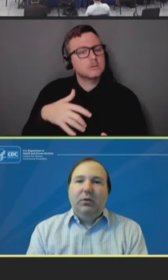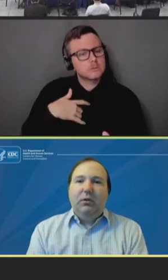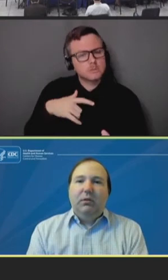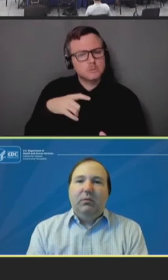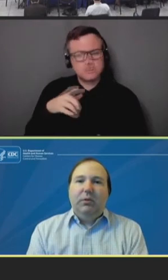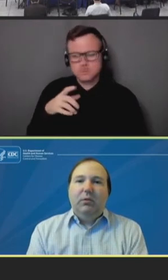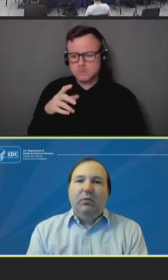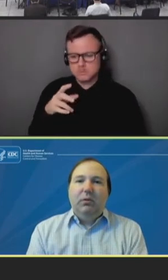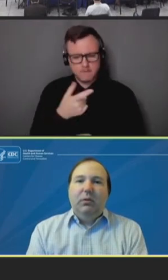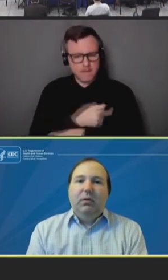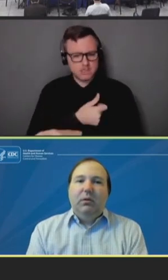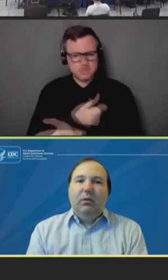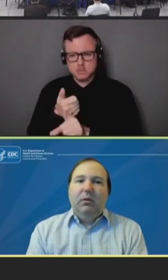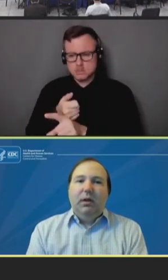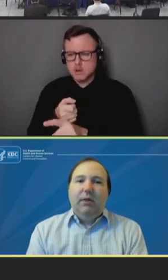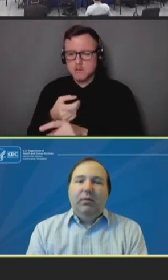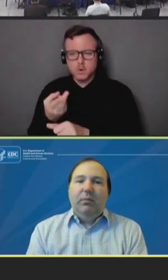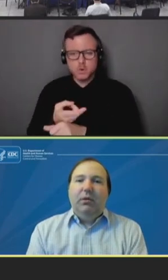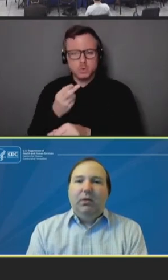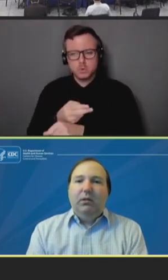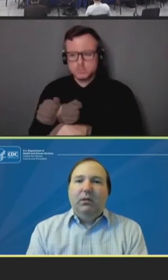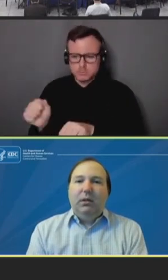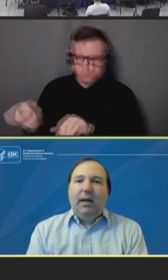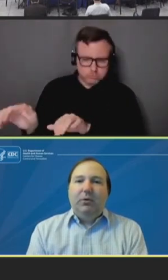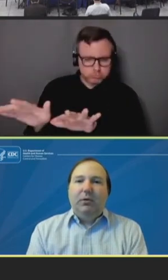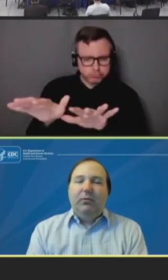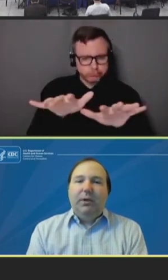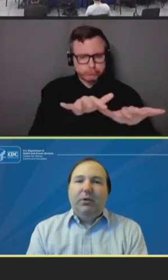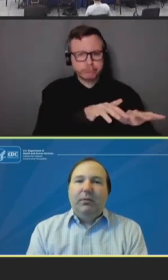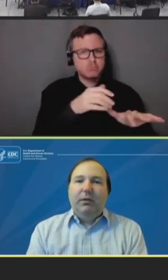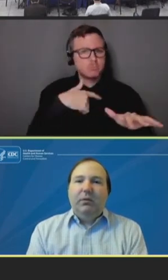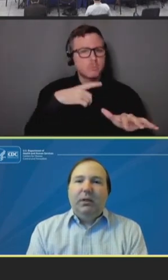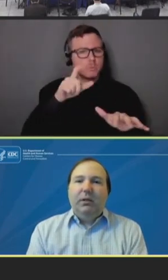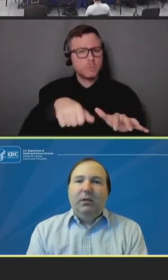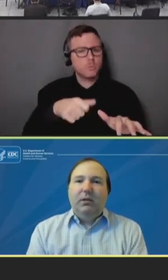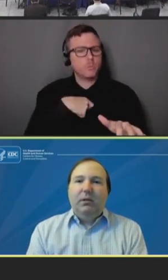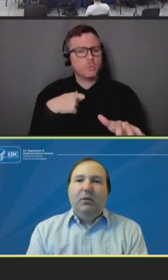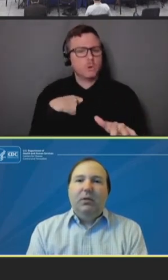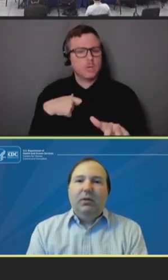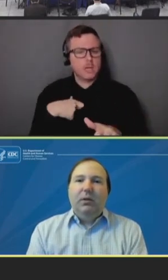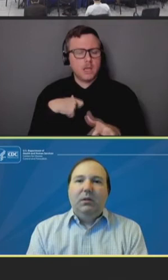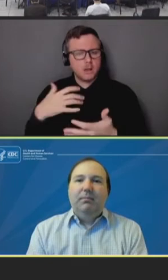nation, then we do have the ability to capture information about those vaccines using the VSD.